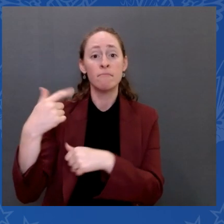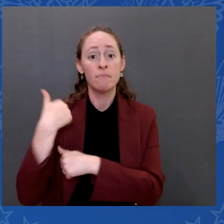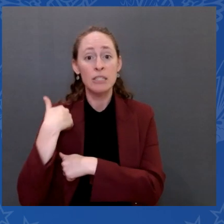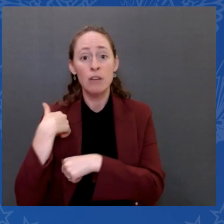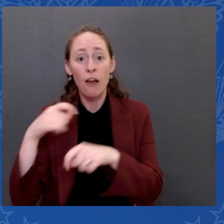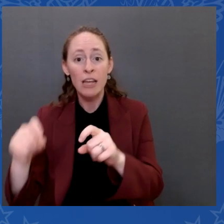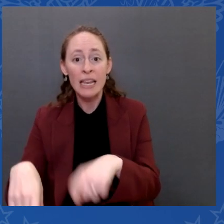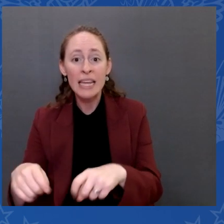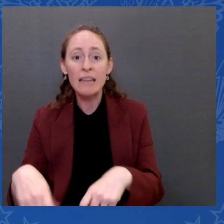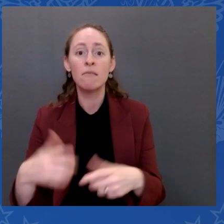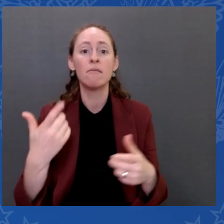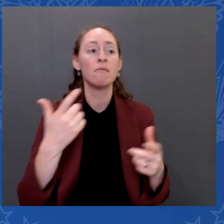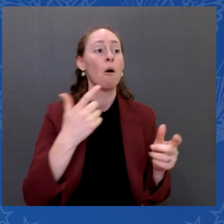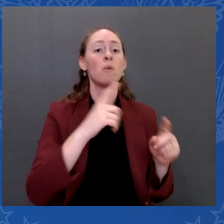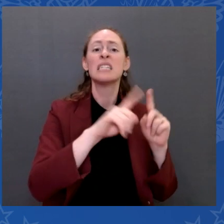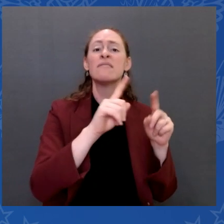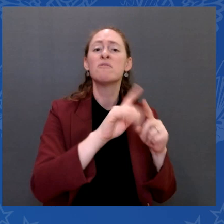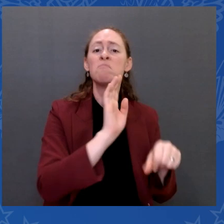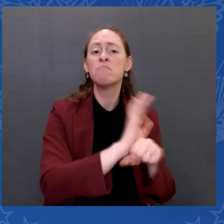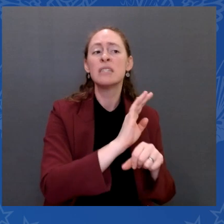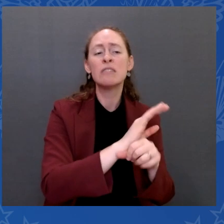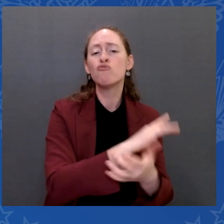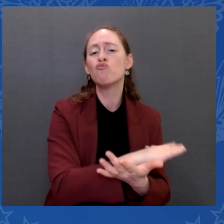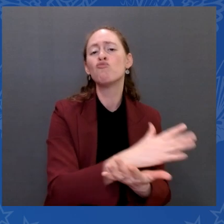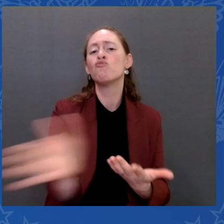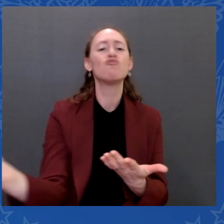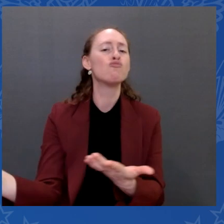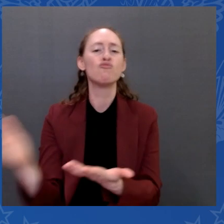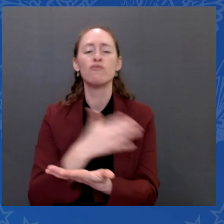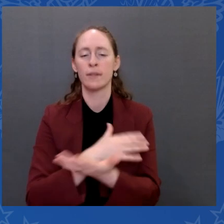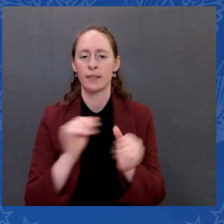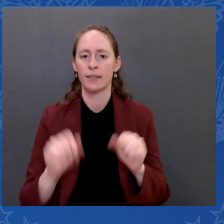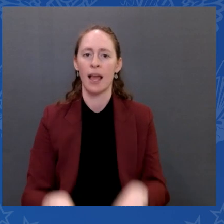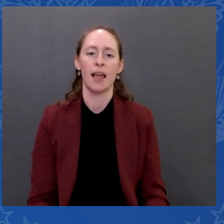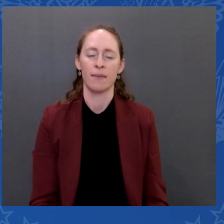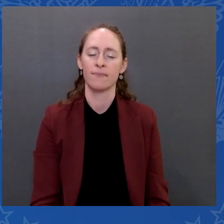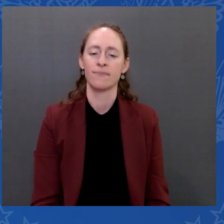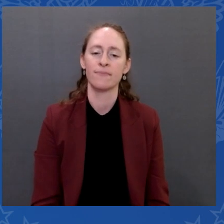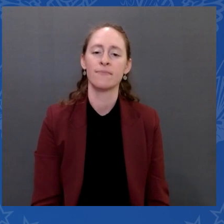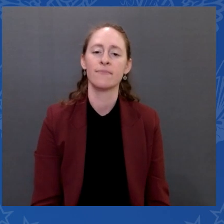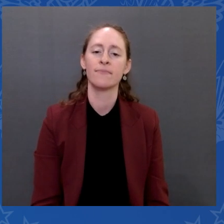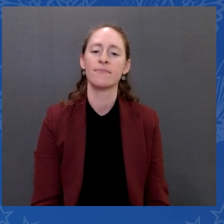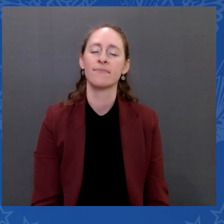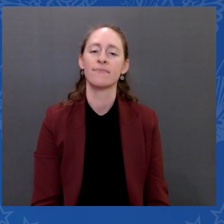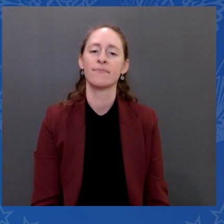on a limited number of overseas facilities to produce so many of the chips we consume,